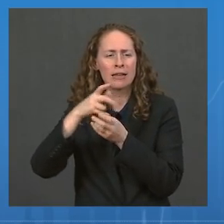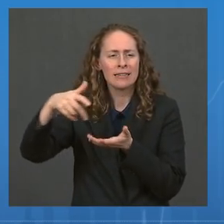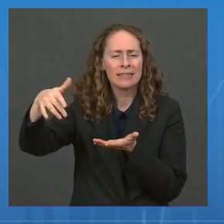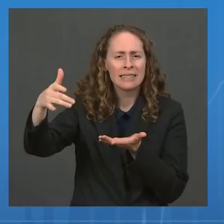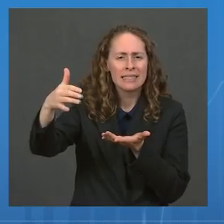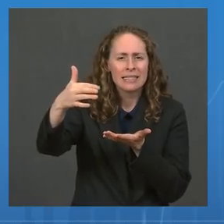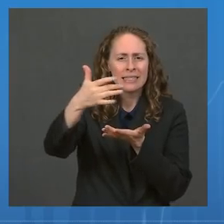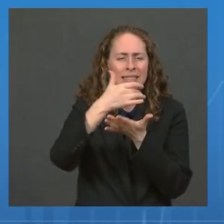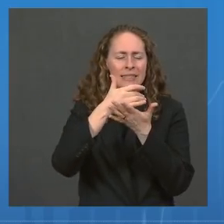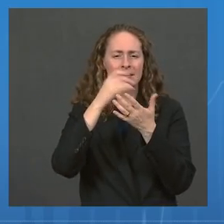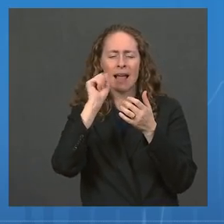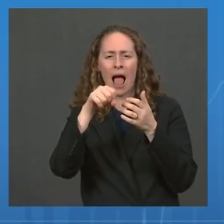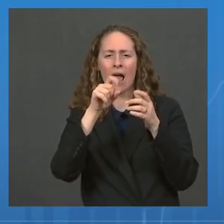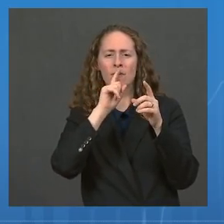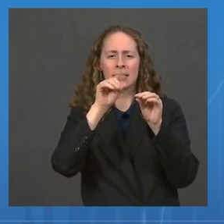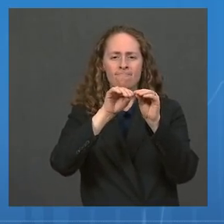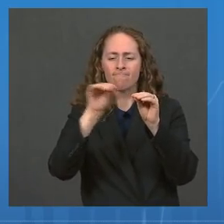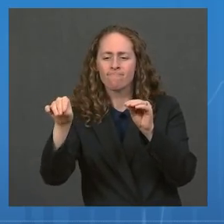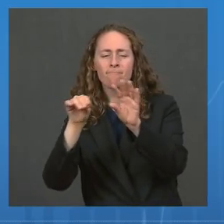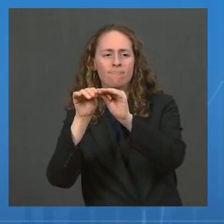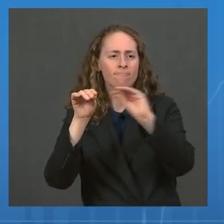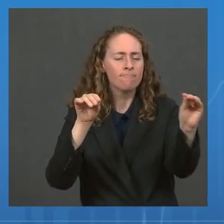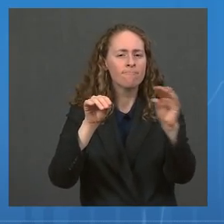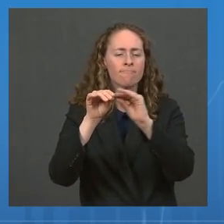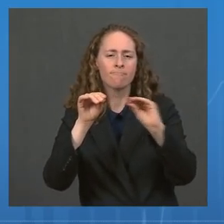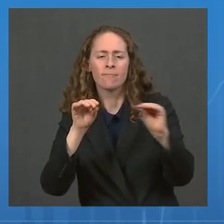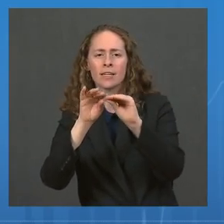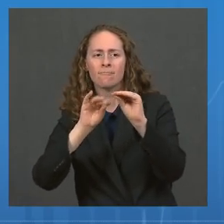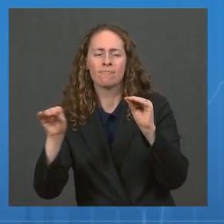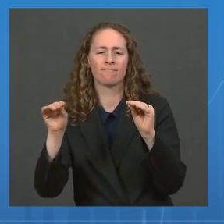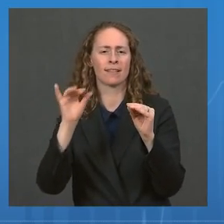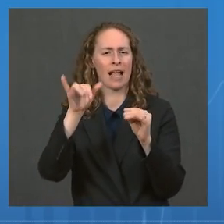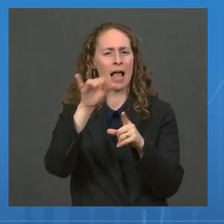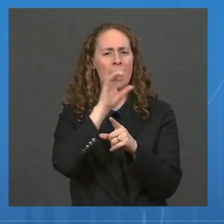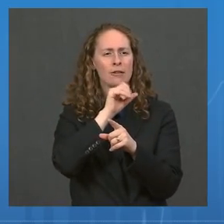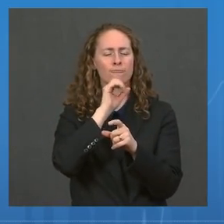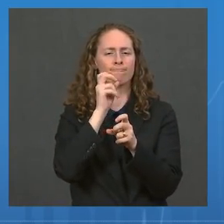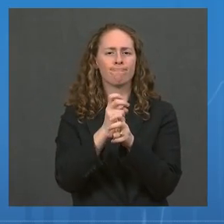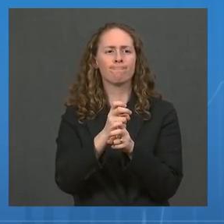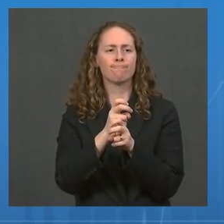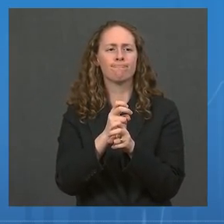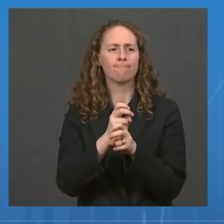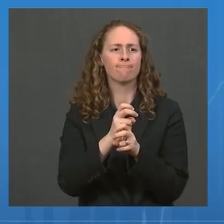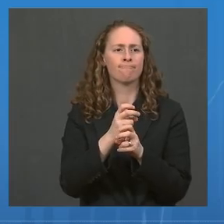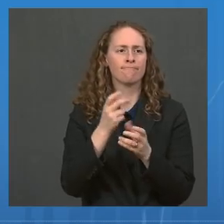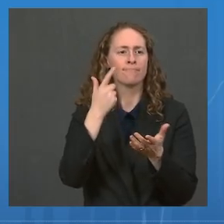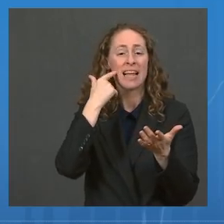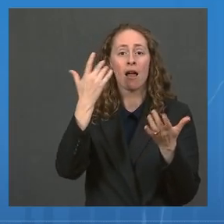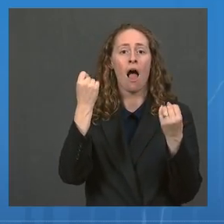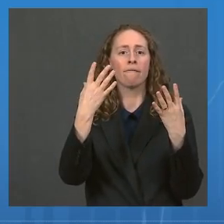The data are harder to assess as you have multiple underlying conditions, teasing out which ones specifically.